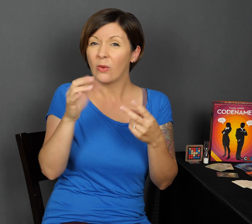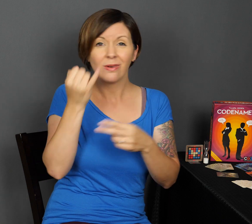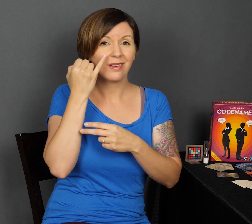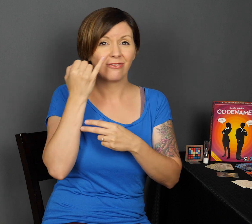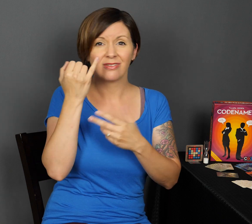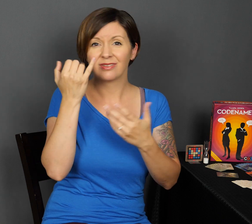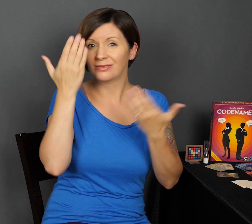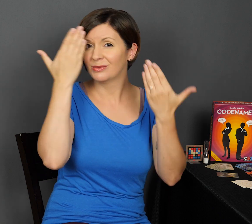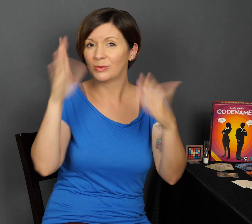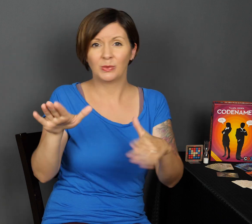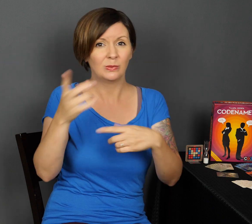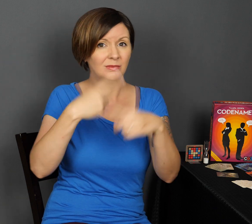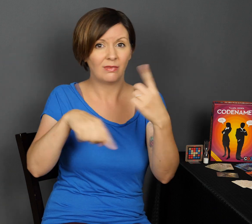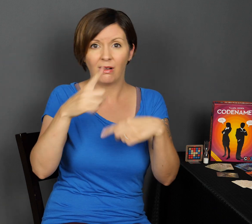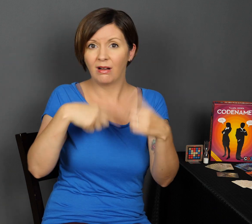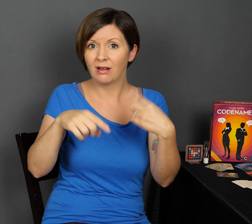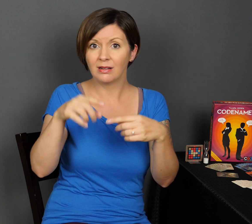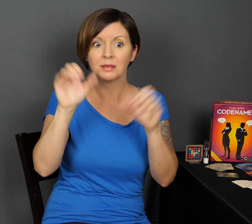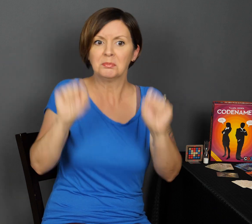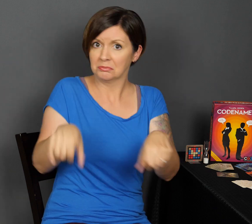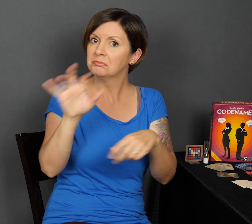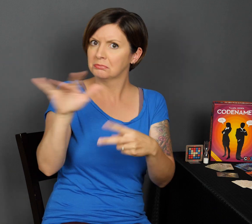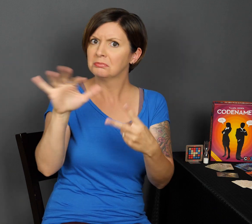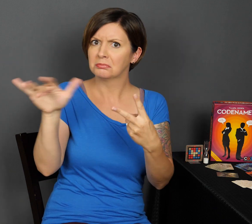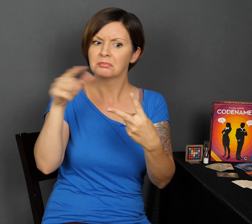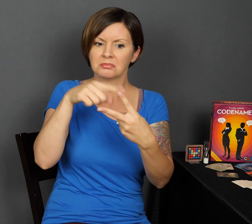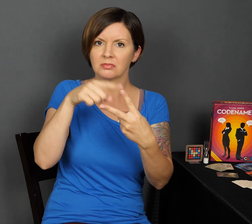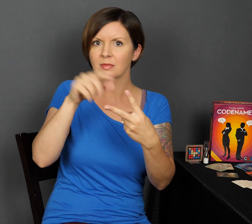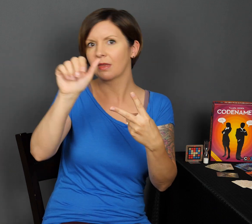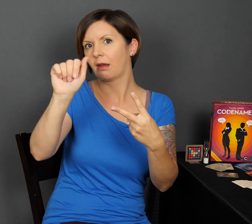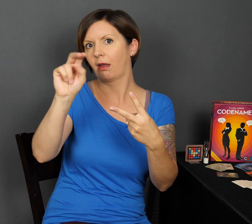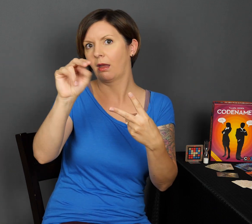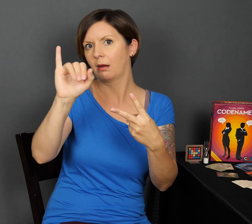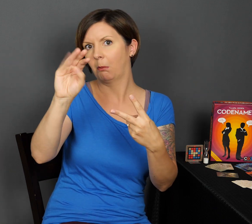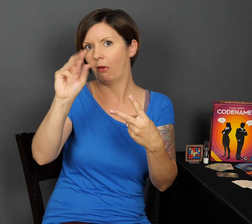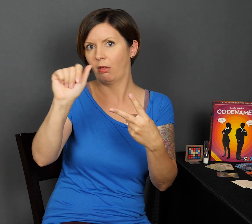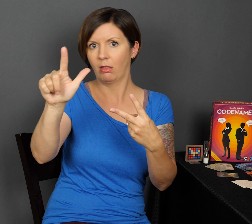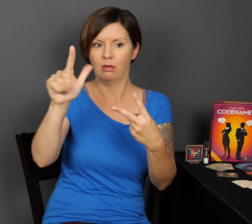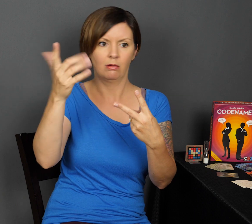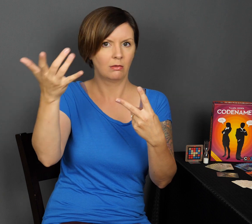Or maybe they don't know how to sign that stuff yet so they would just fingerspell animal